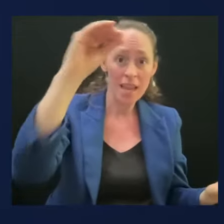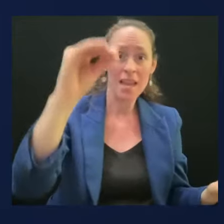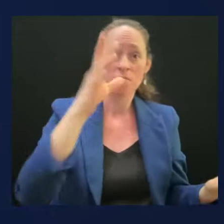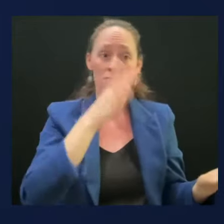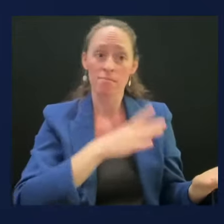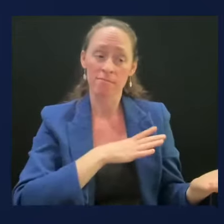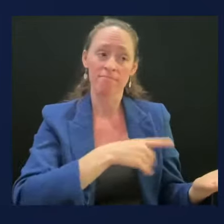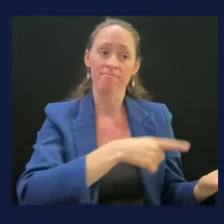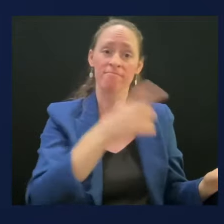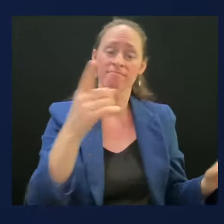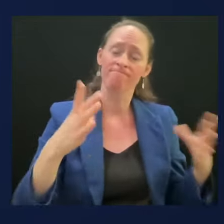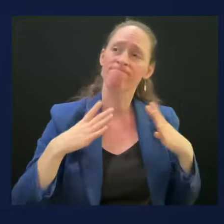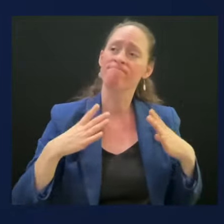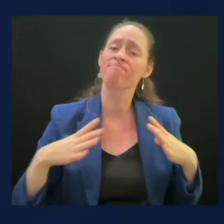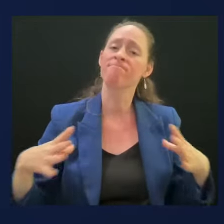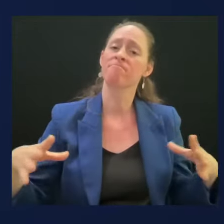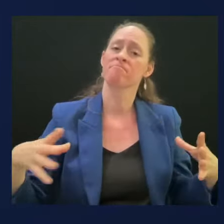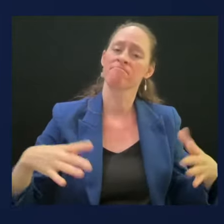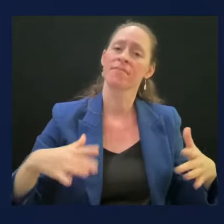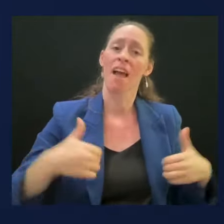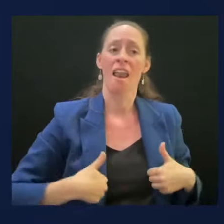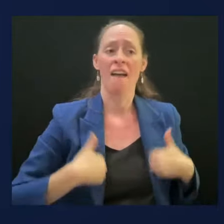those who died so our nation might live.